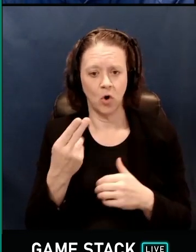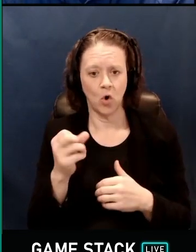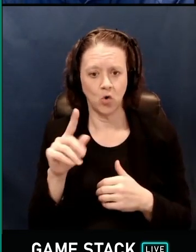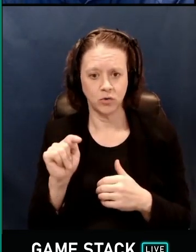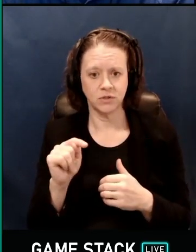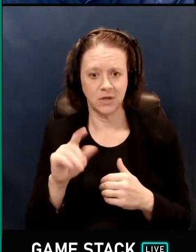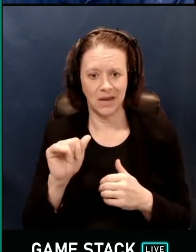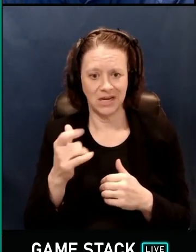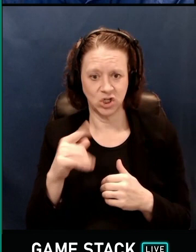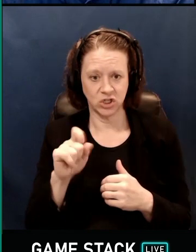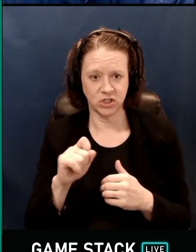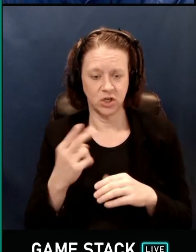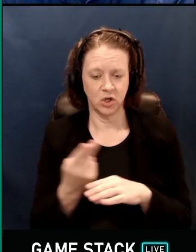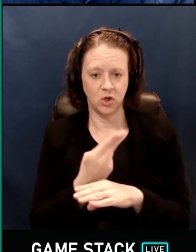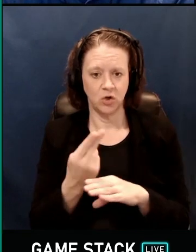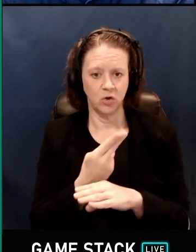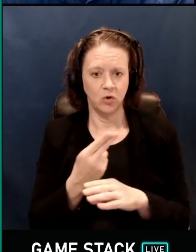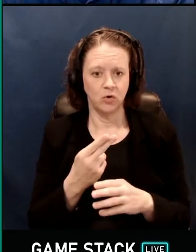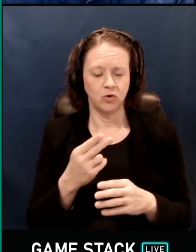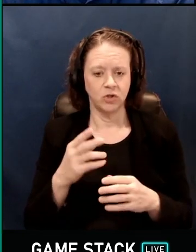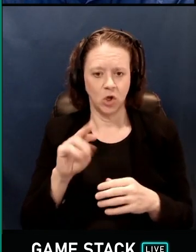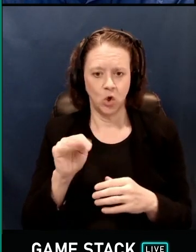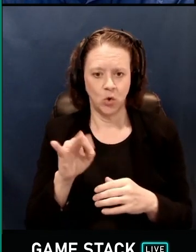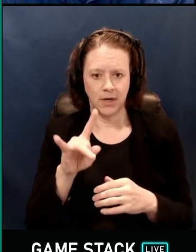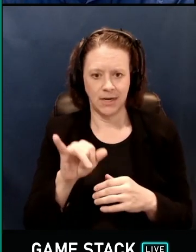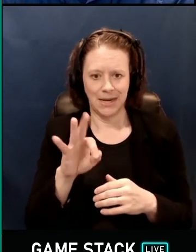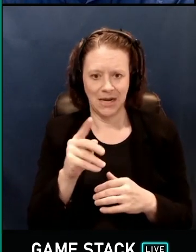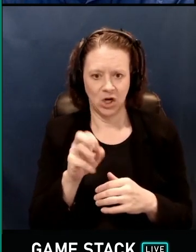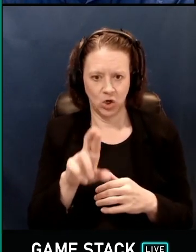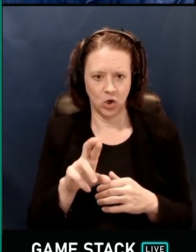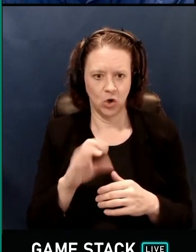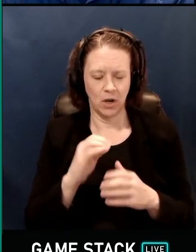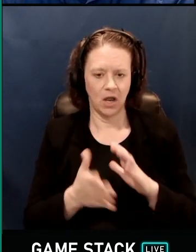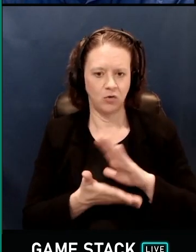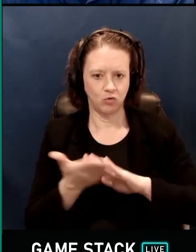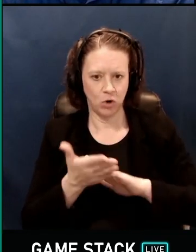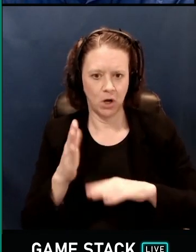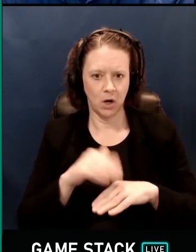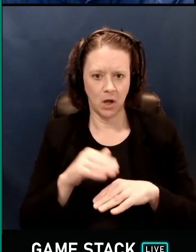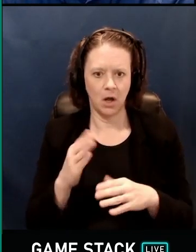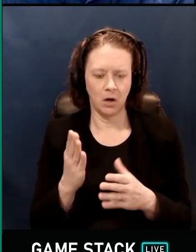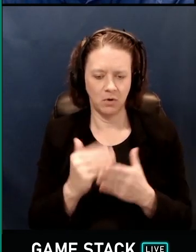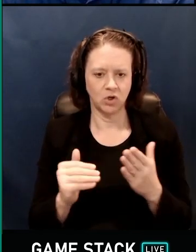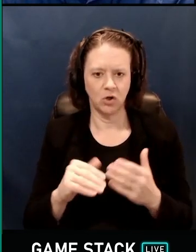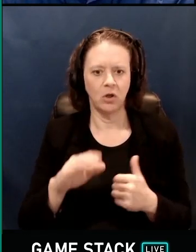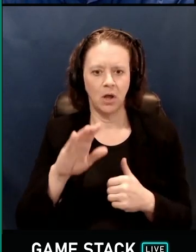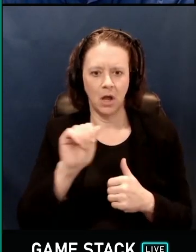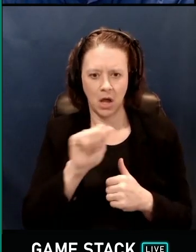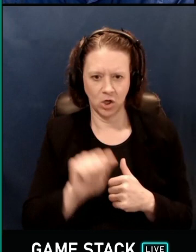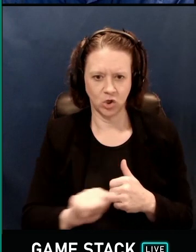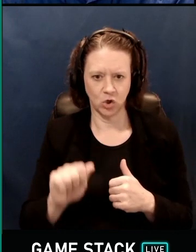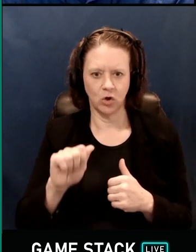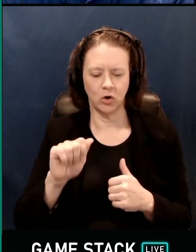as a build tool running on powerful Azure Windows virtual machines to reduce build time.